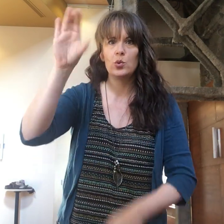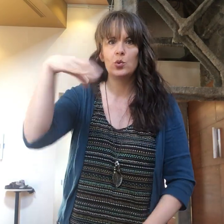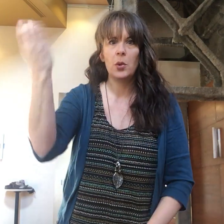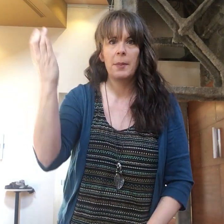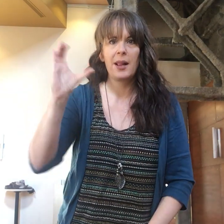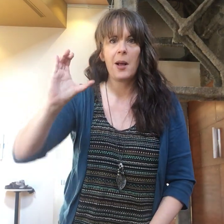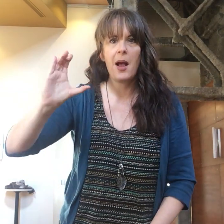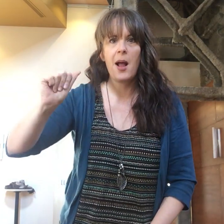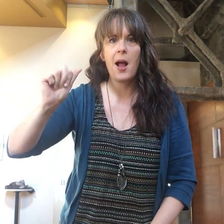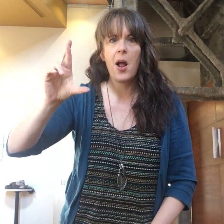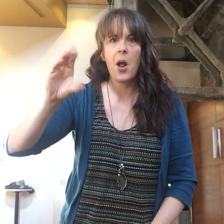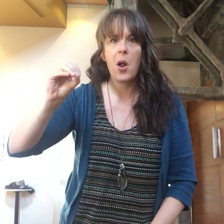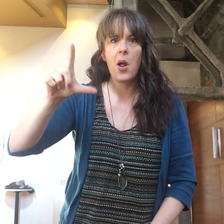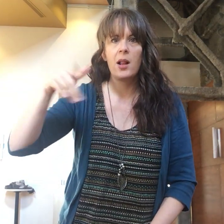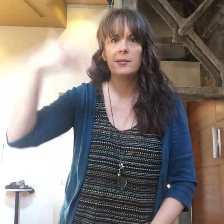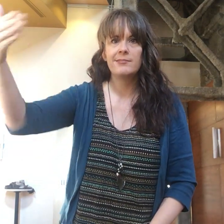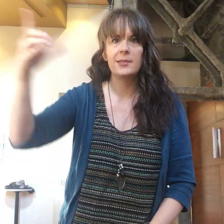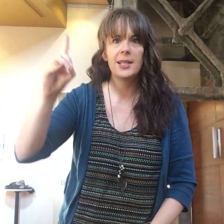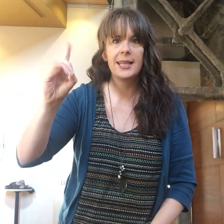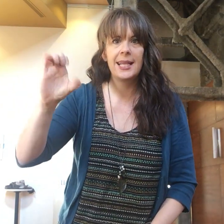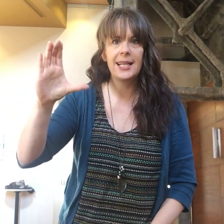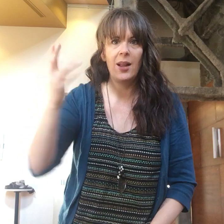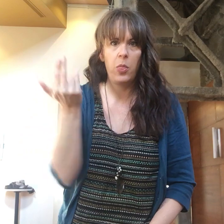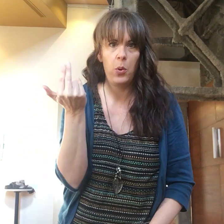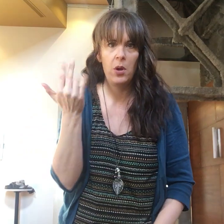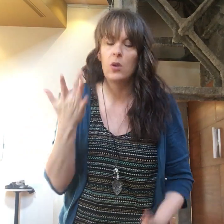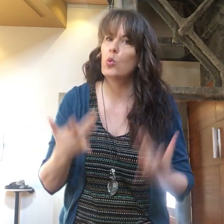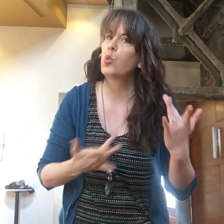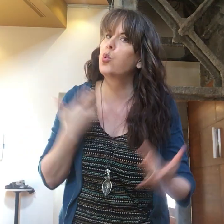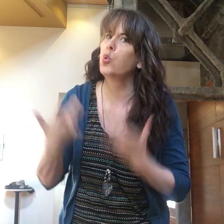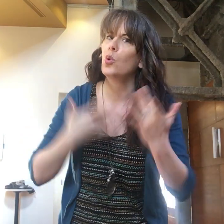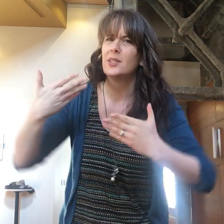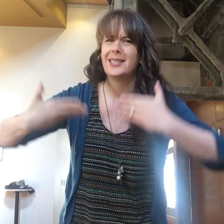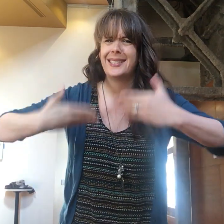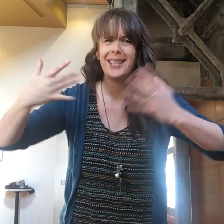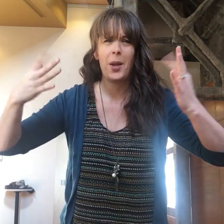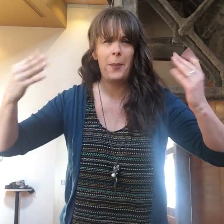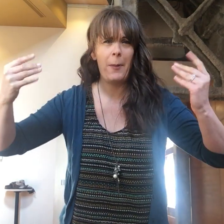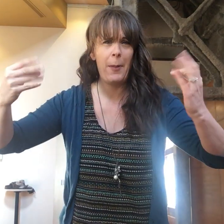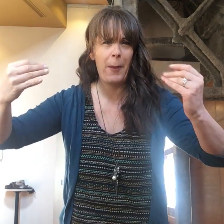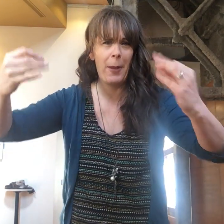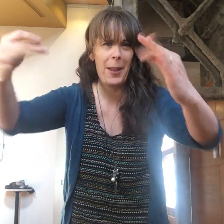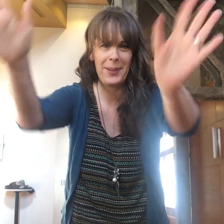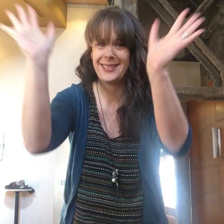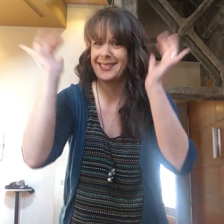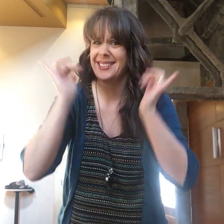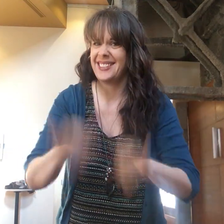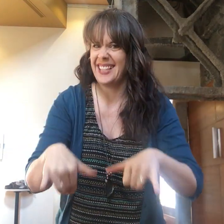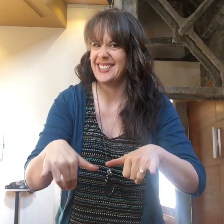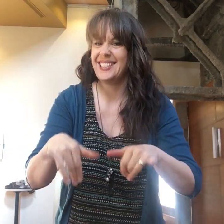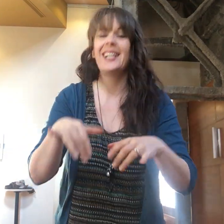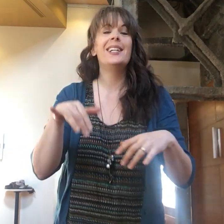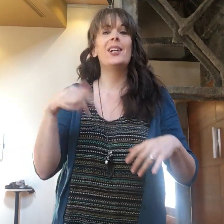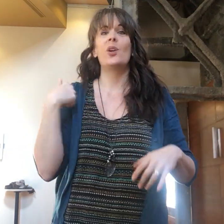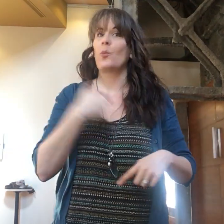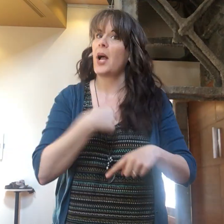which will be Christmas Carol this December 13, 2019. How exciting! We are growing big time! That!